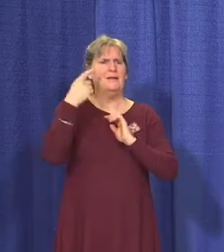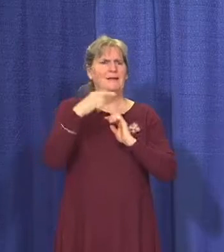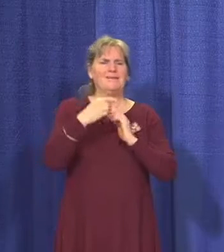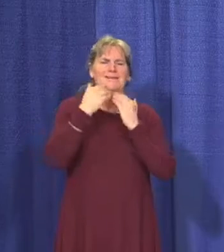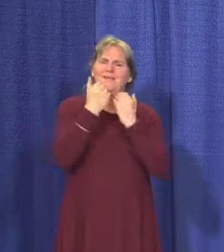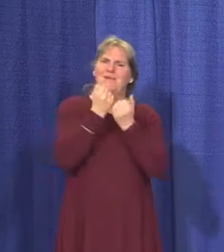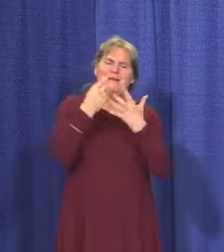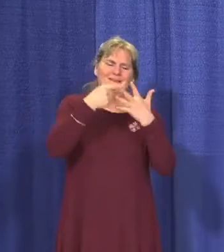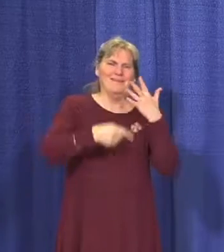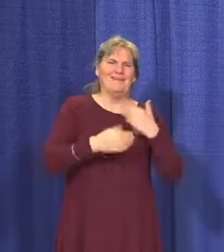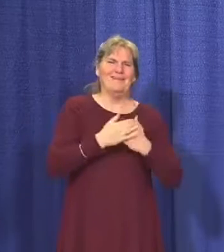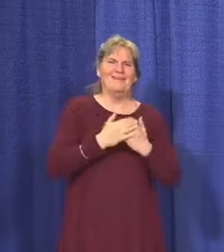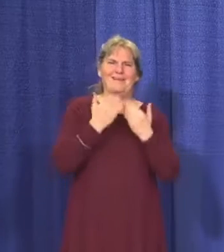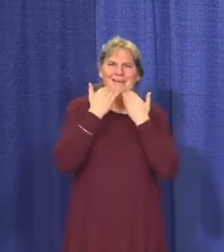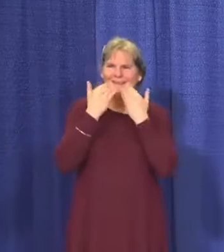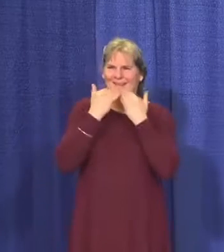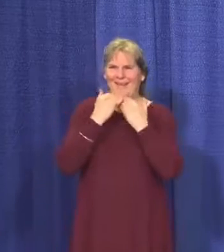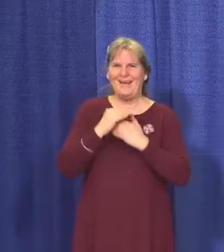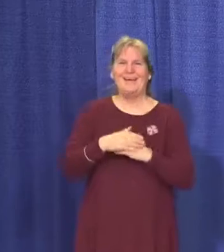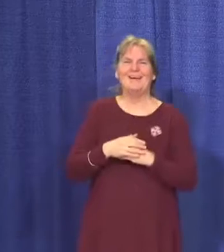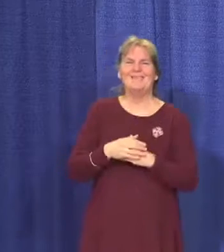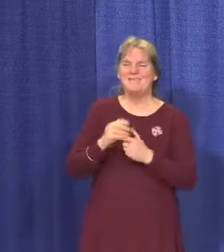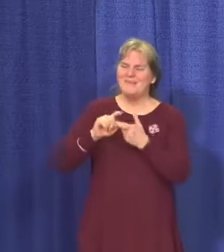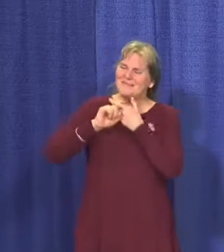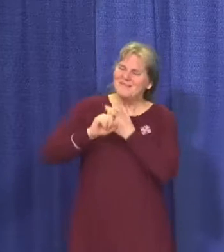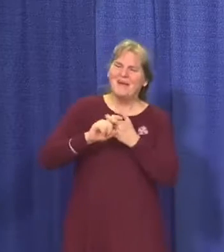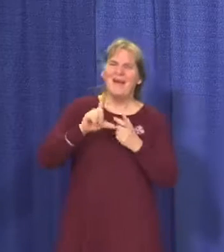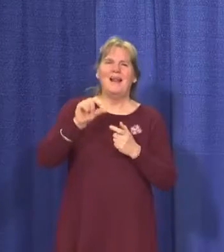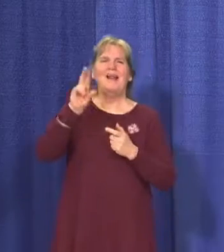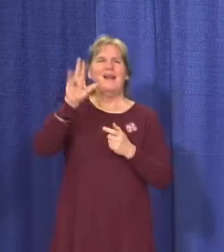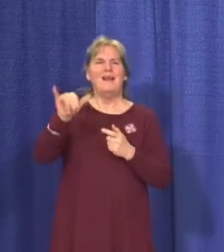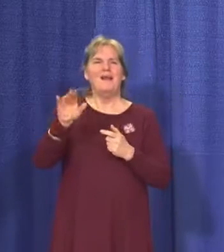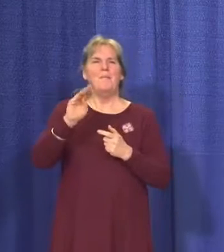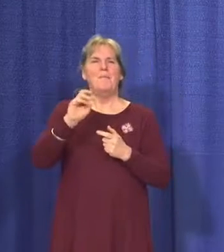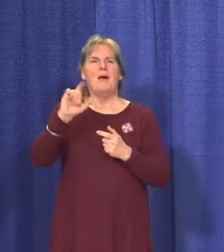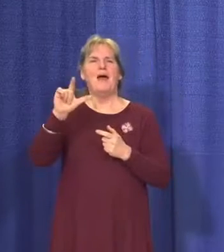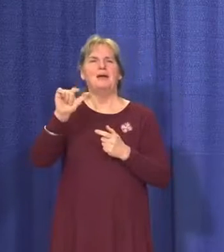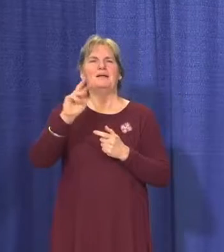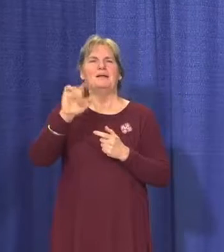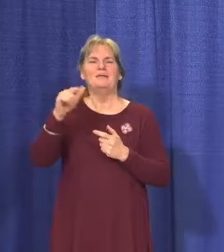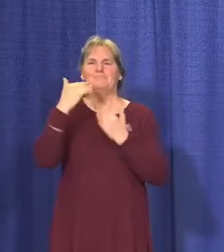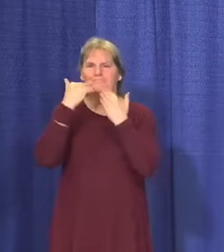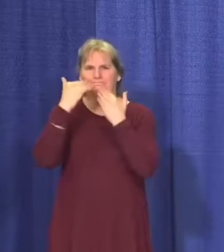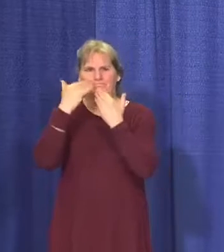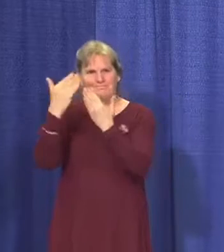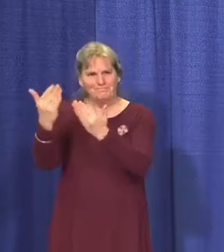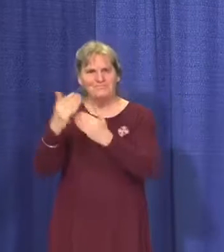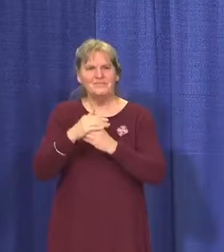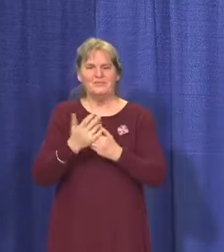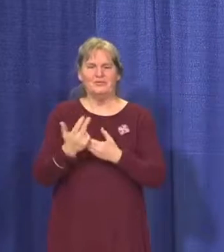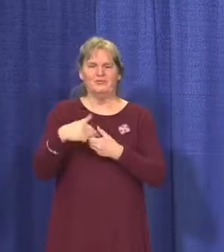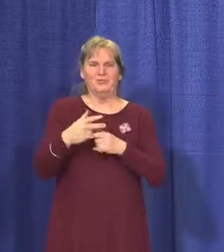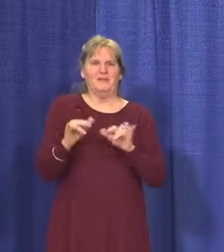pressures. Thank you to my good friend, MP Larry Bagnell for being here,